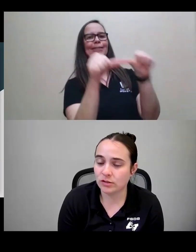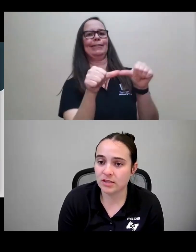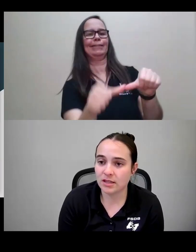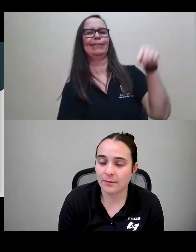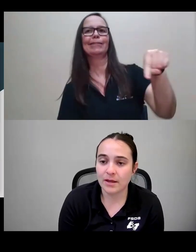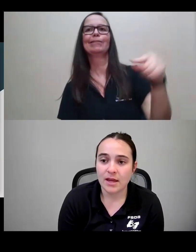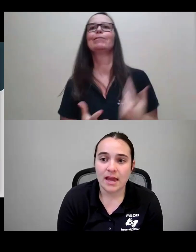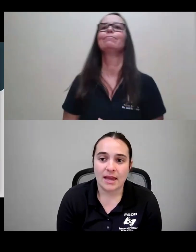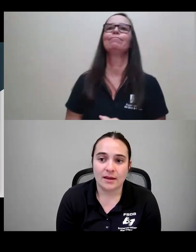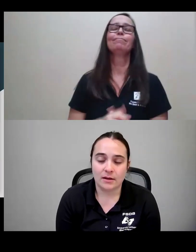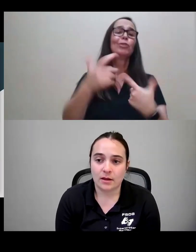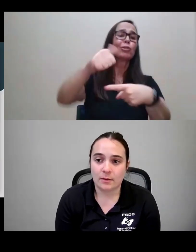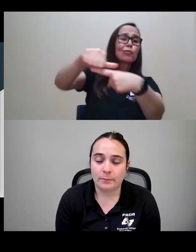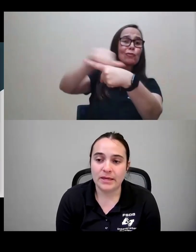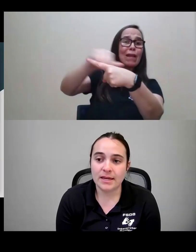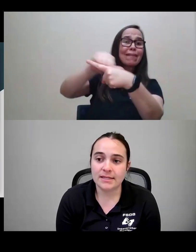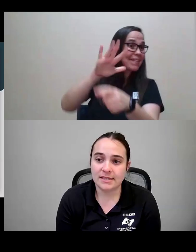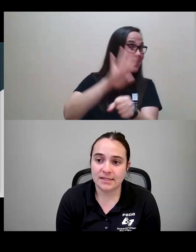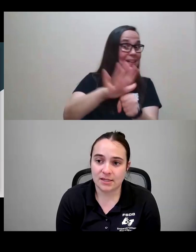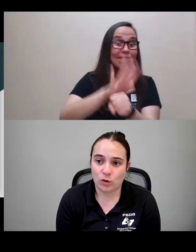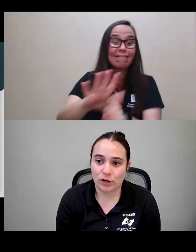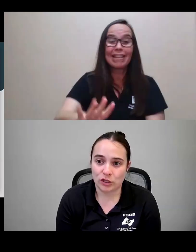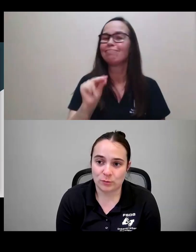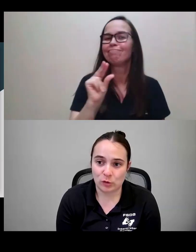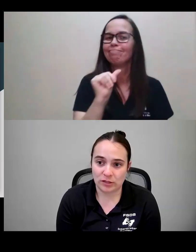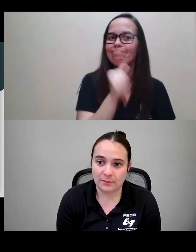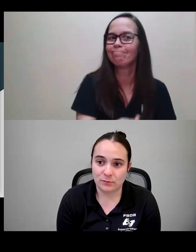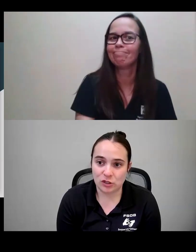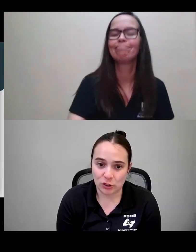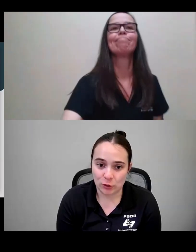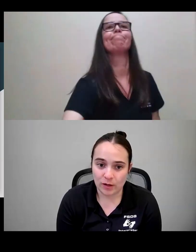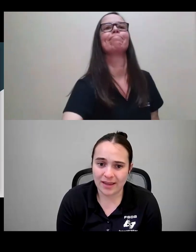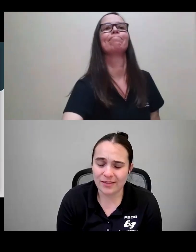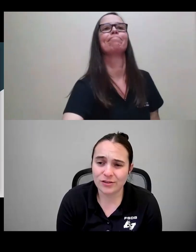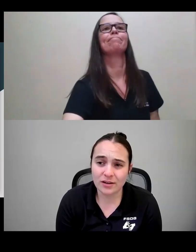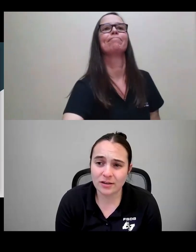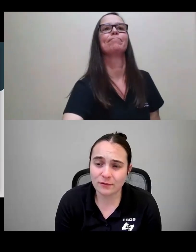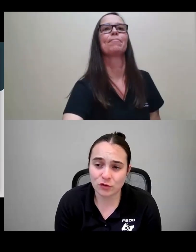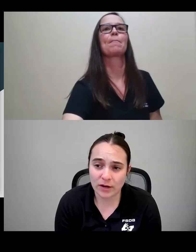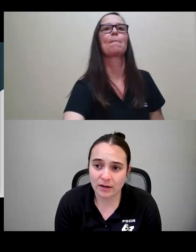exposing to them and being consistent what you're exposing them to. Again, there's not enough